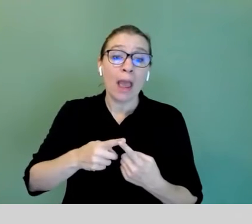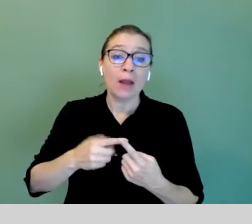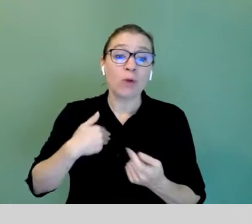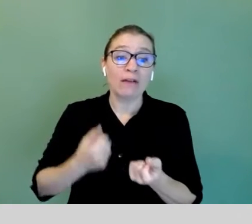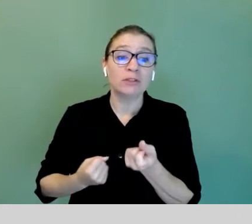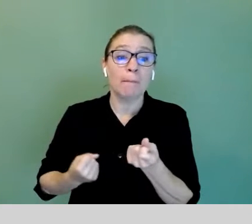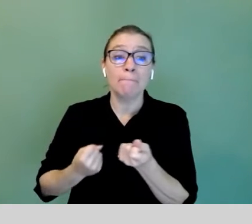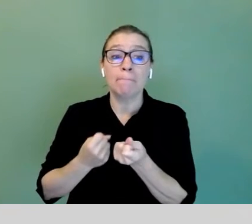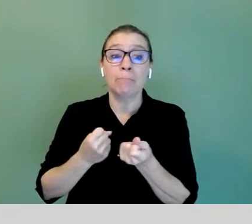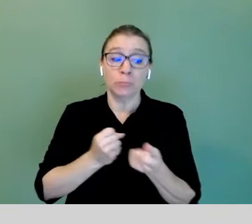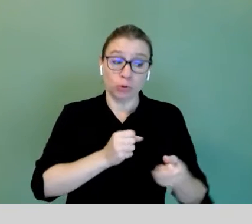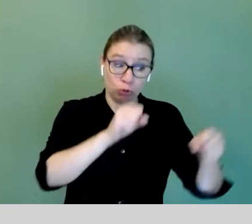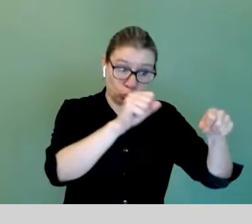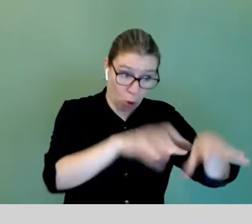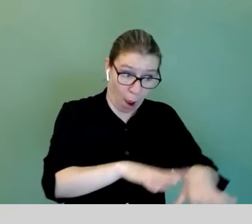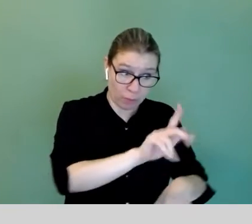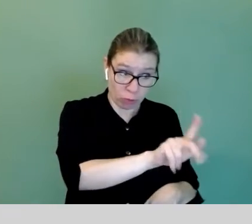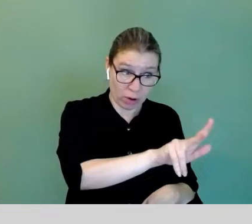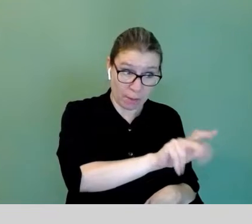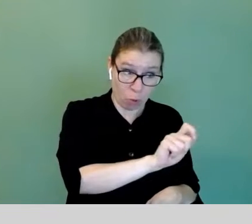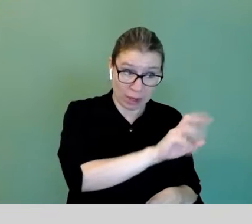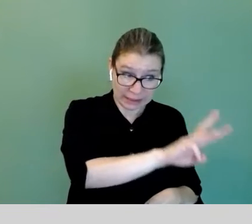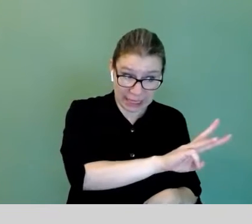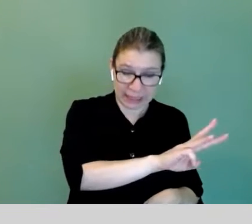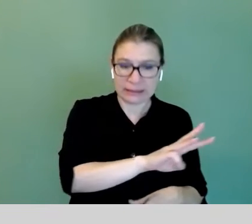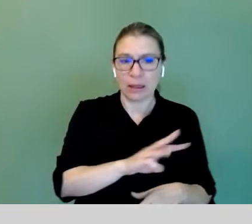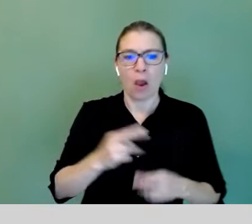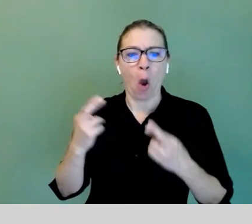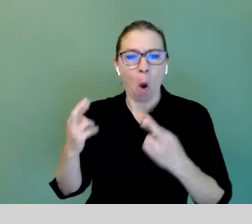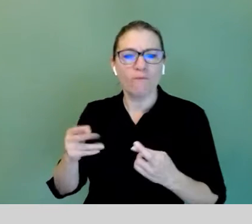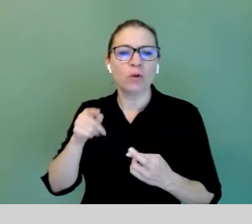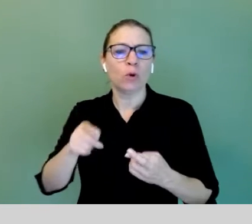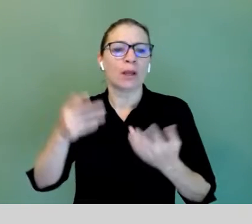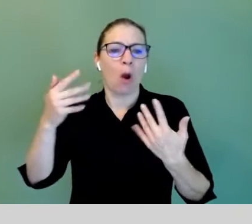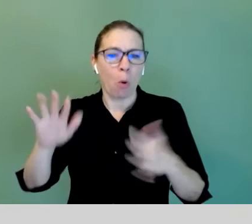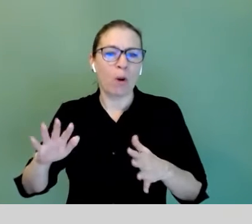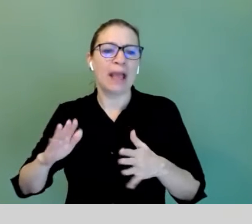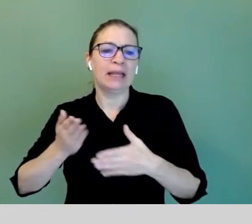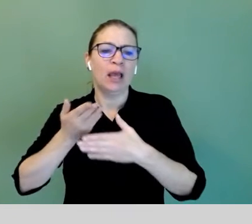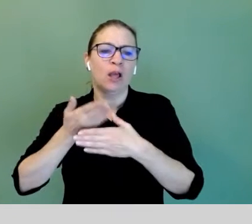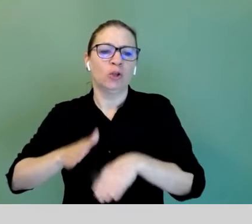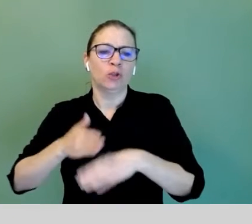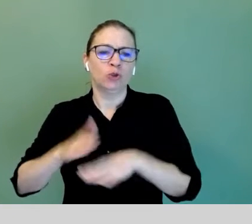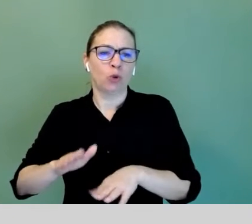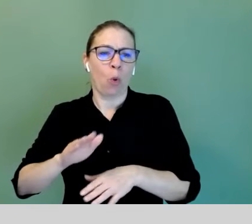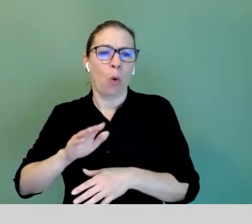when you drop support for Python 3.6, you can actually already count with sort order of dicts